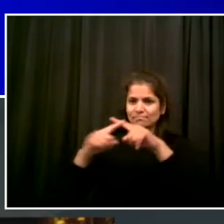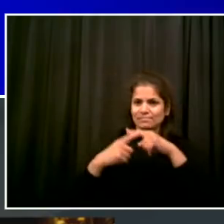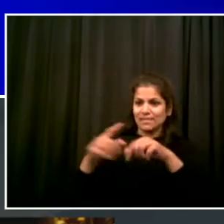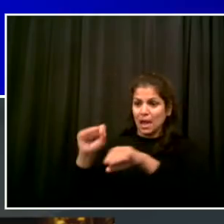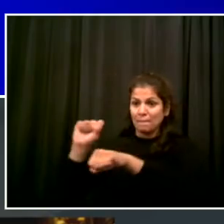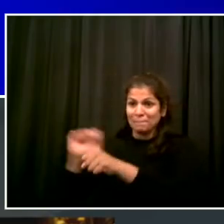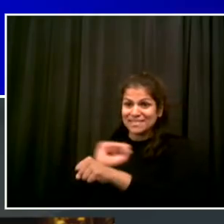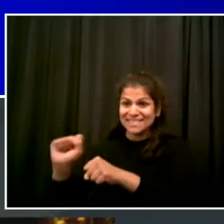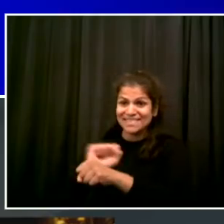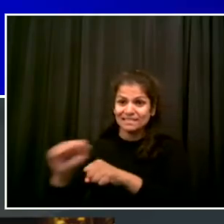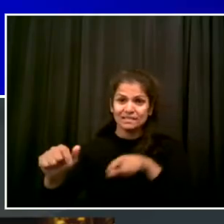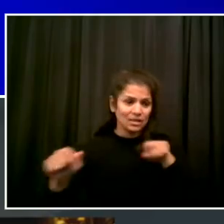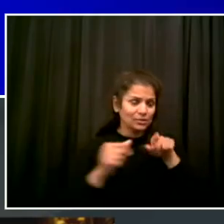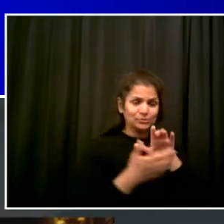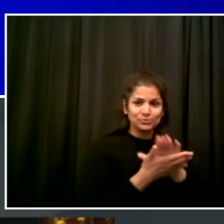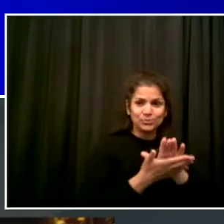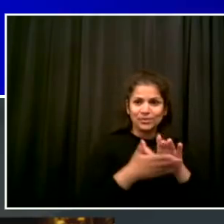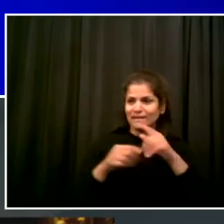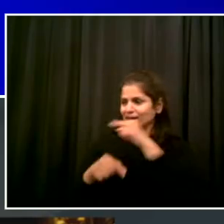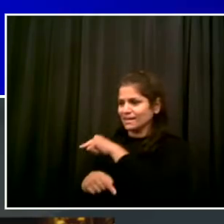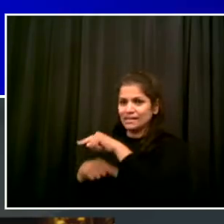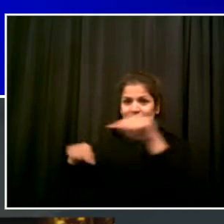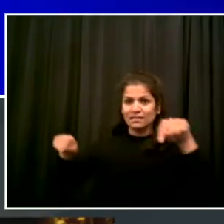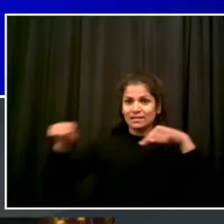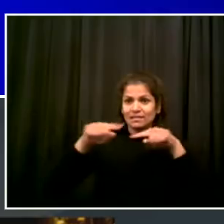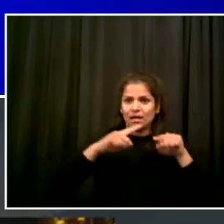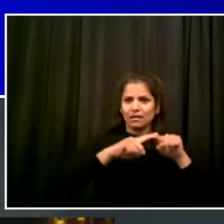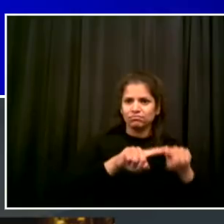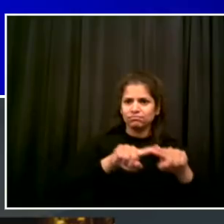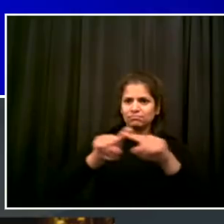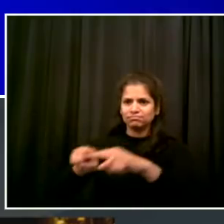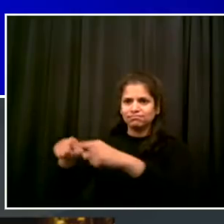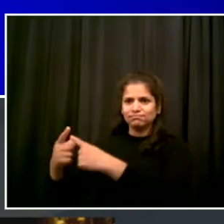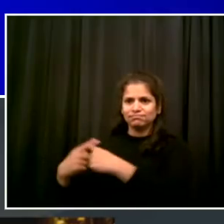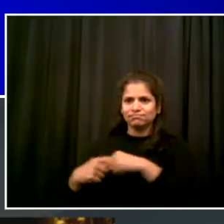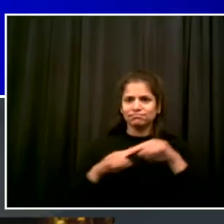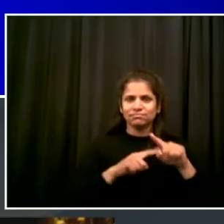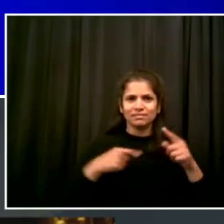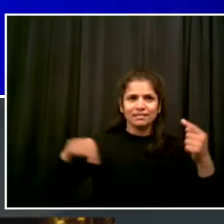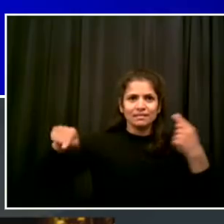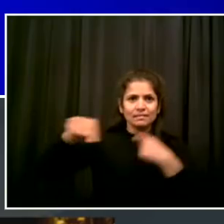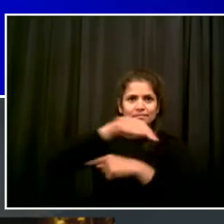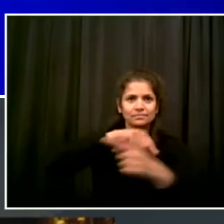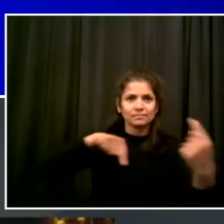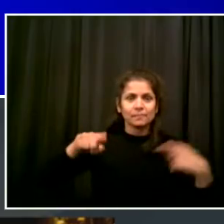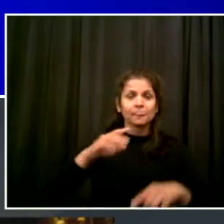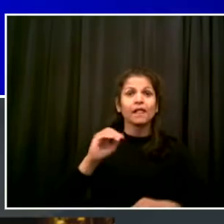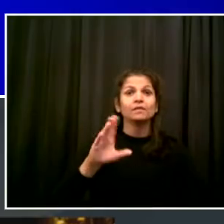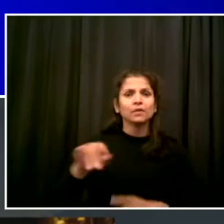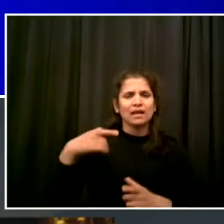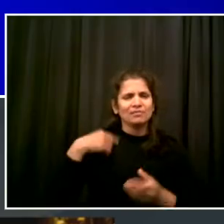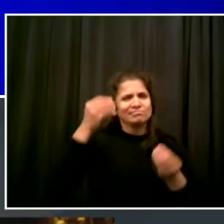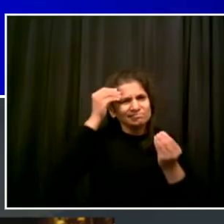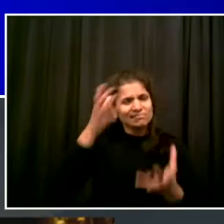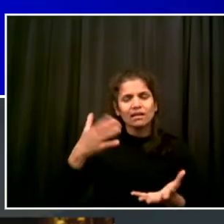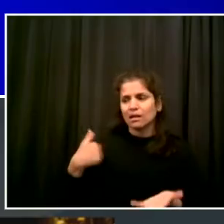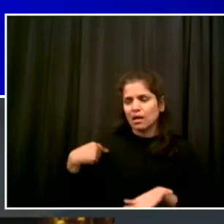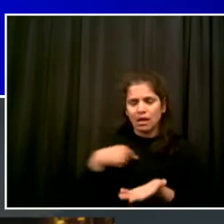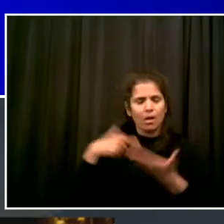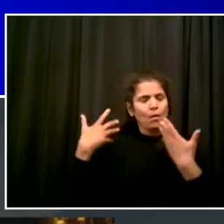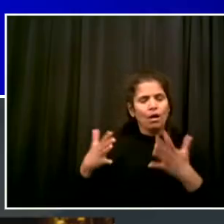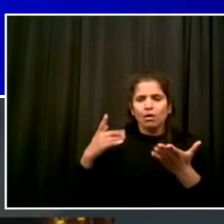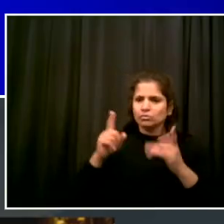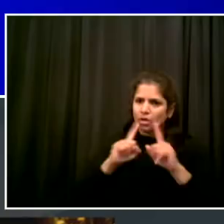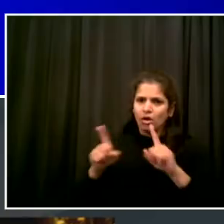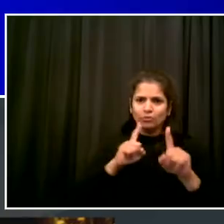RECOVERY TO GET